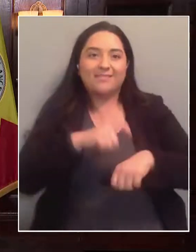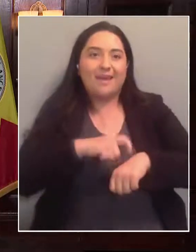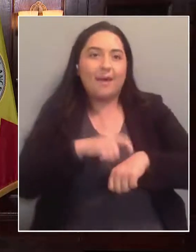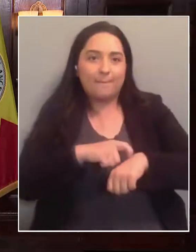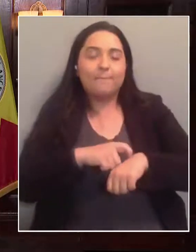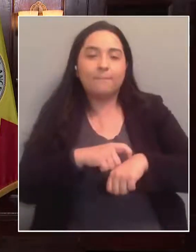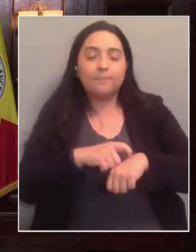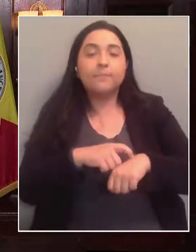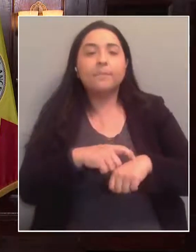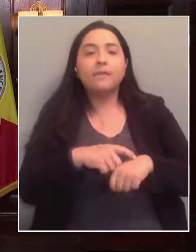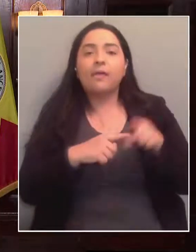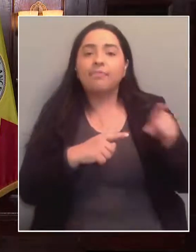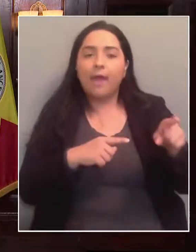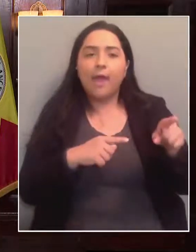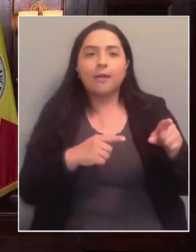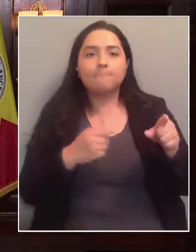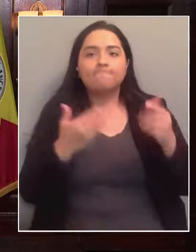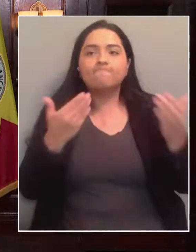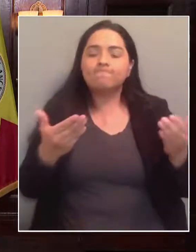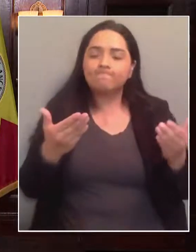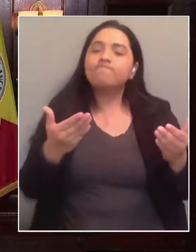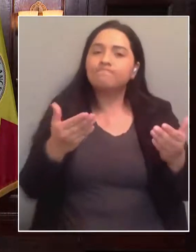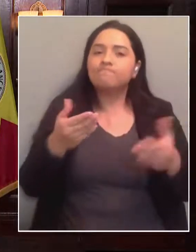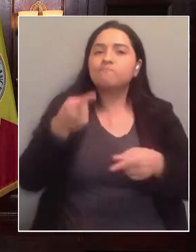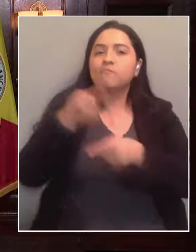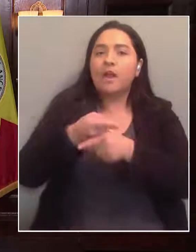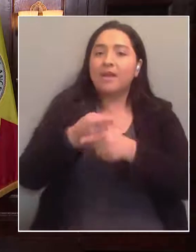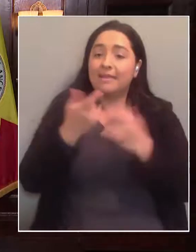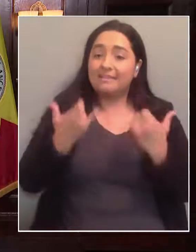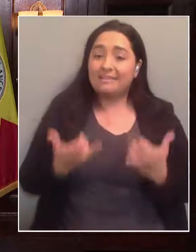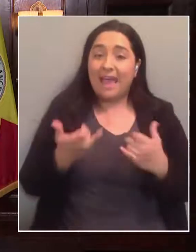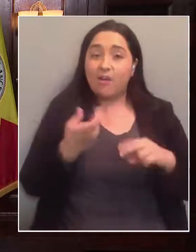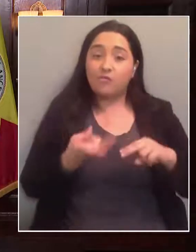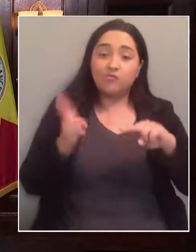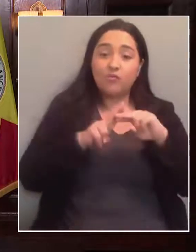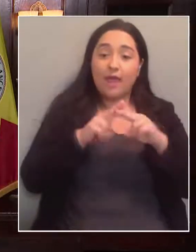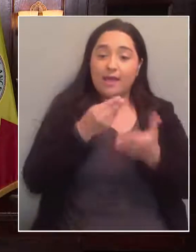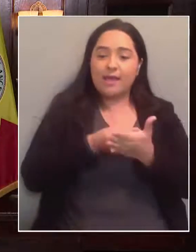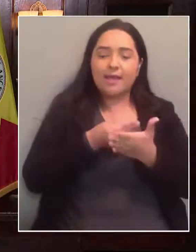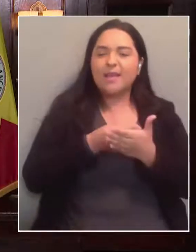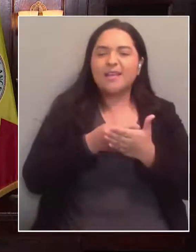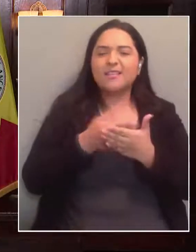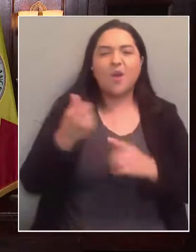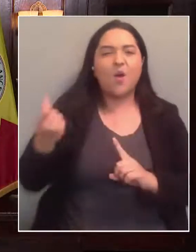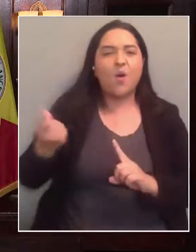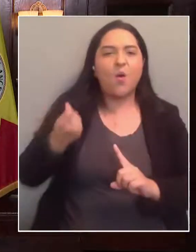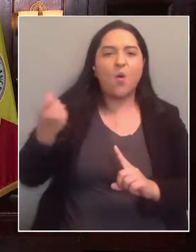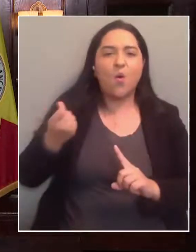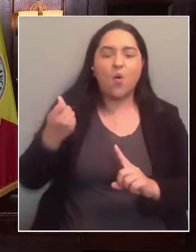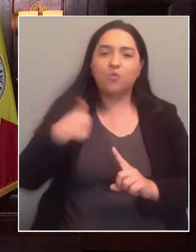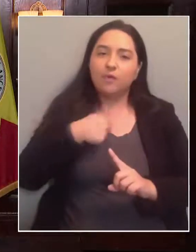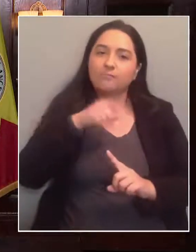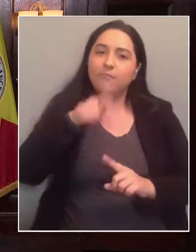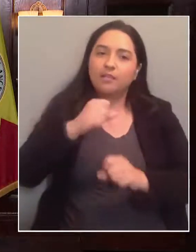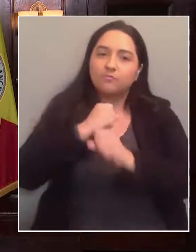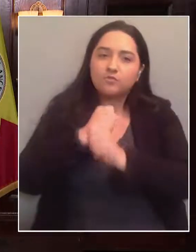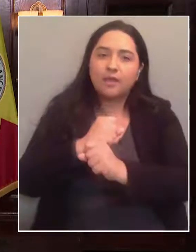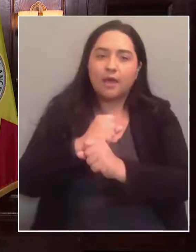WHO STOOD UP TO SAY, MAYBE NOW IS NOT THE TIME TO TAKE THE RISE. RAISE, IF WE CAN PROTECT THE